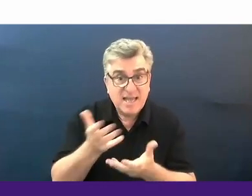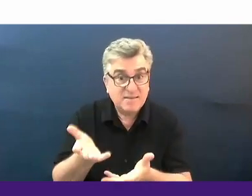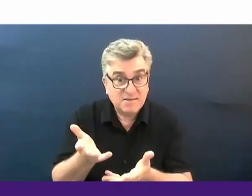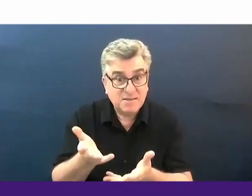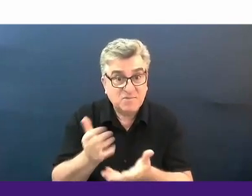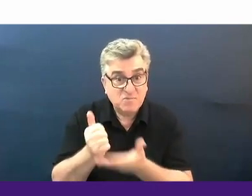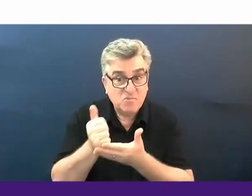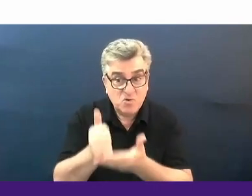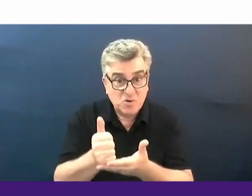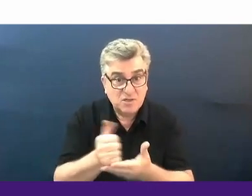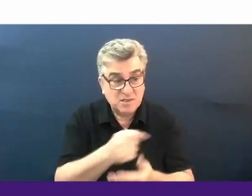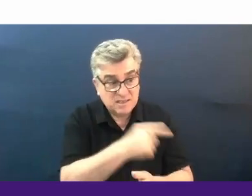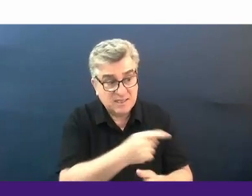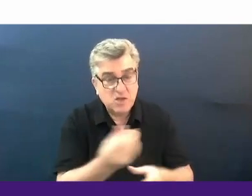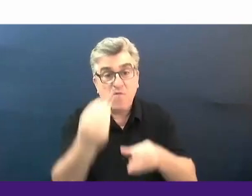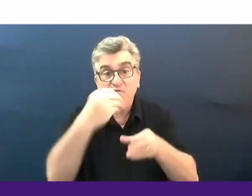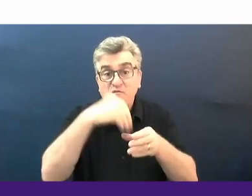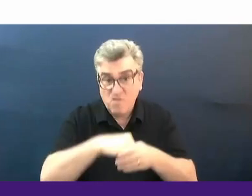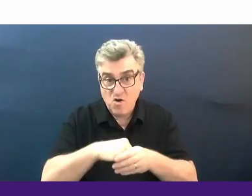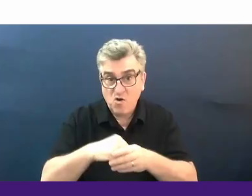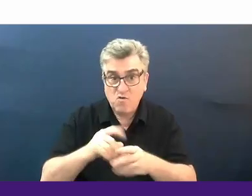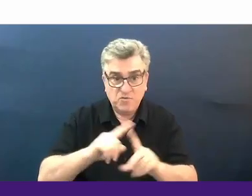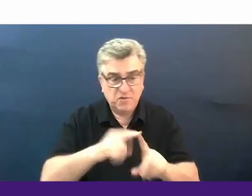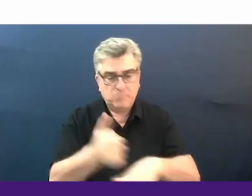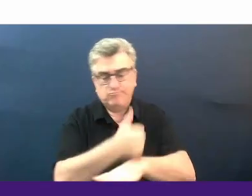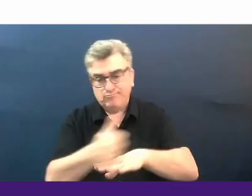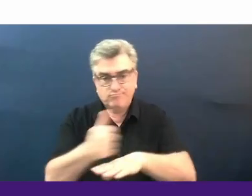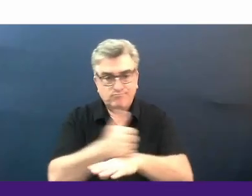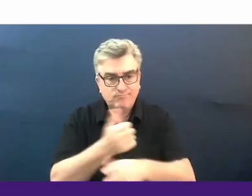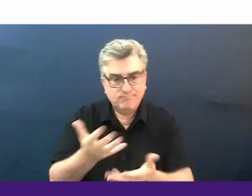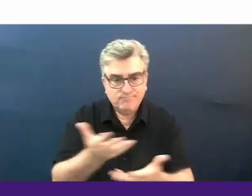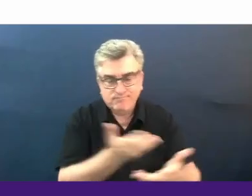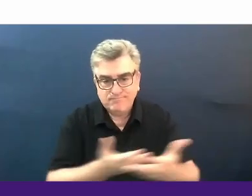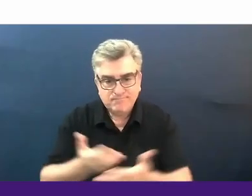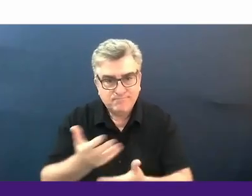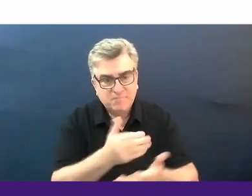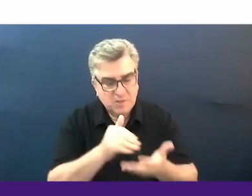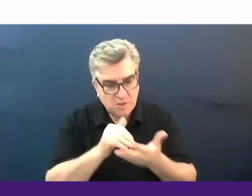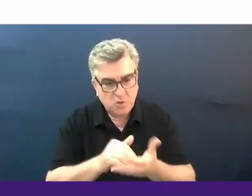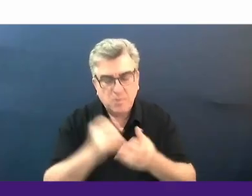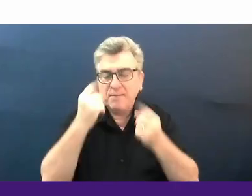stories. We talked a lot about the procedure and understanding parts of the procedure. So,